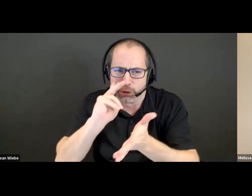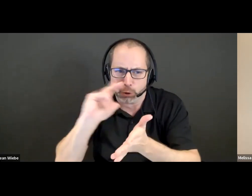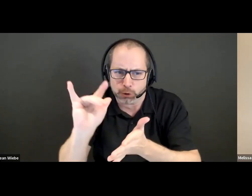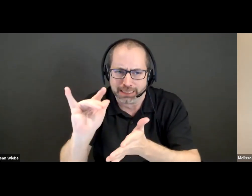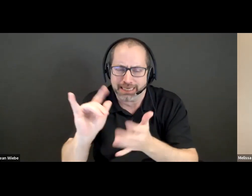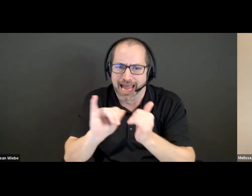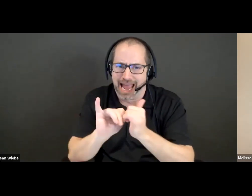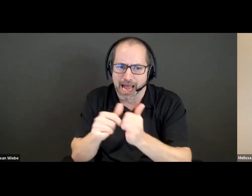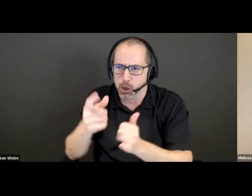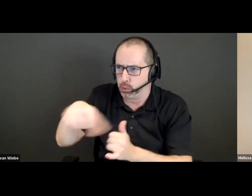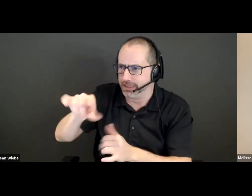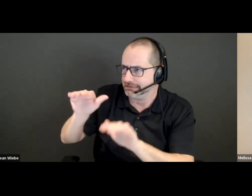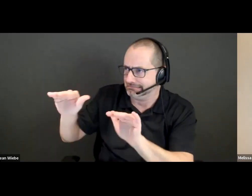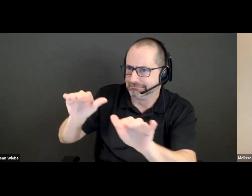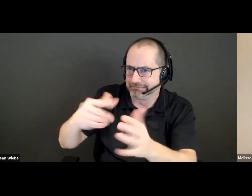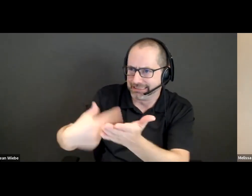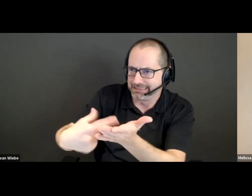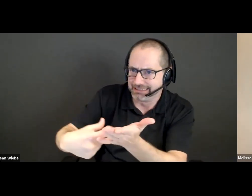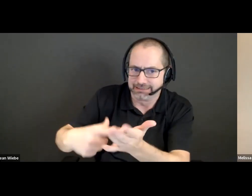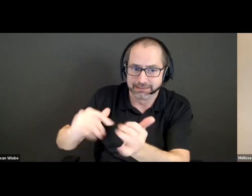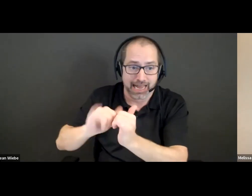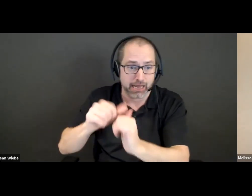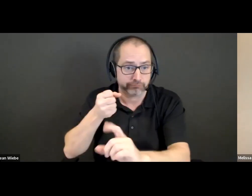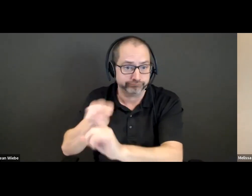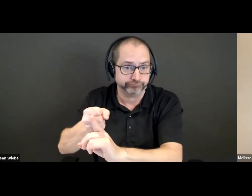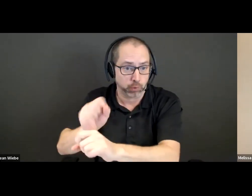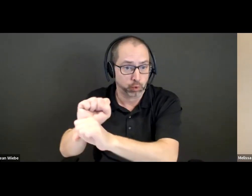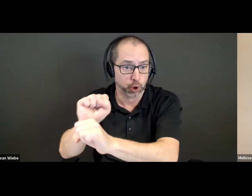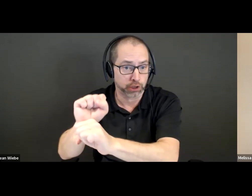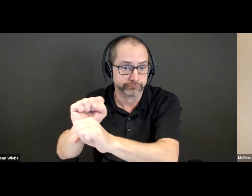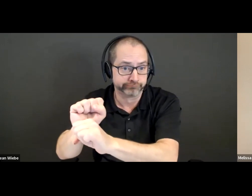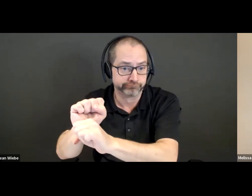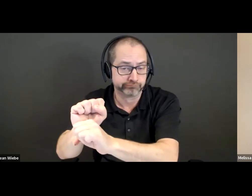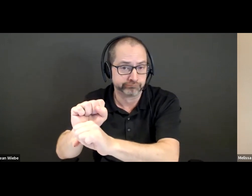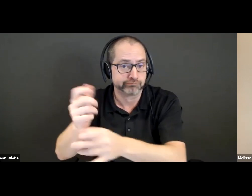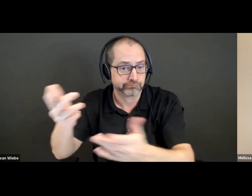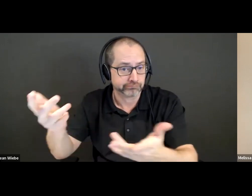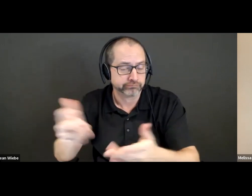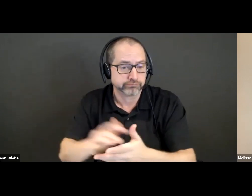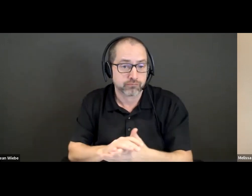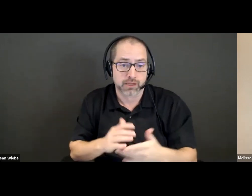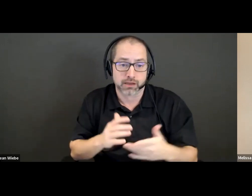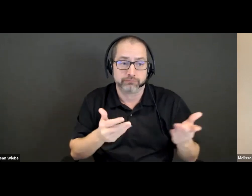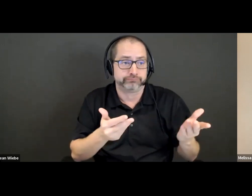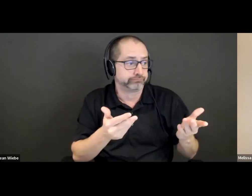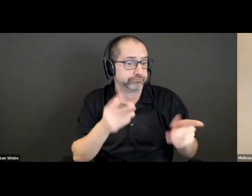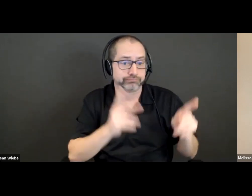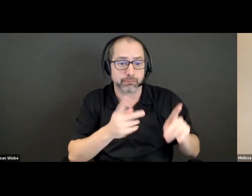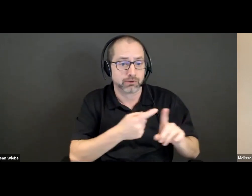it and how employment is being impacted. We also invited people from many different stakeholder